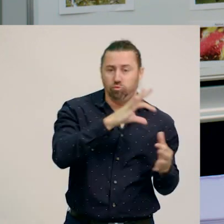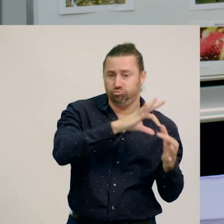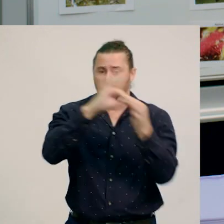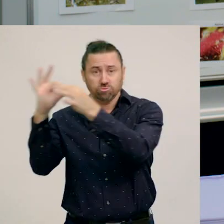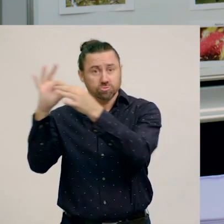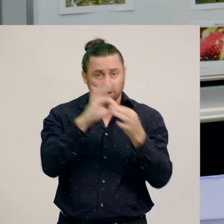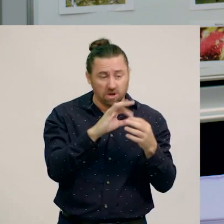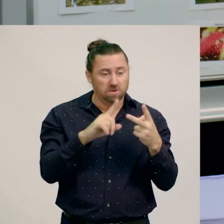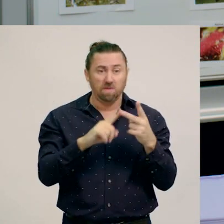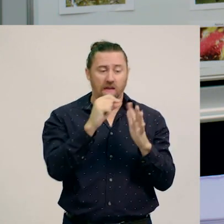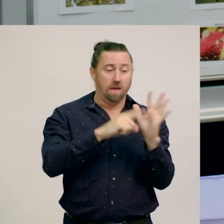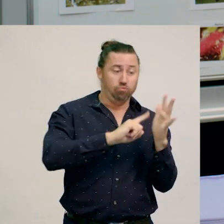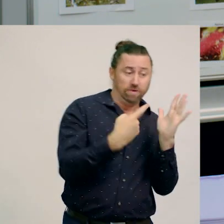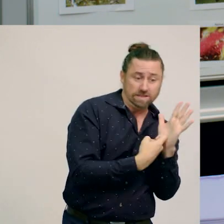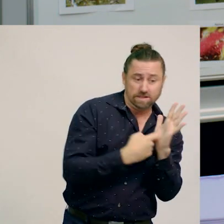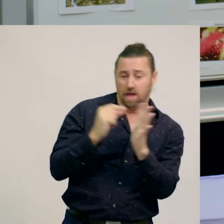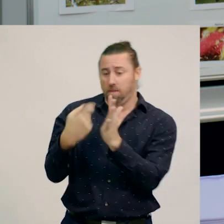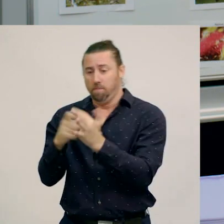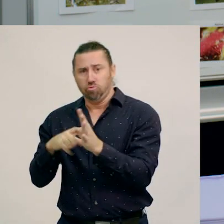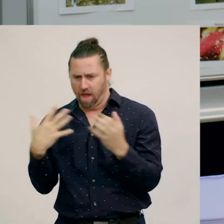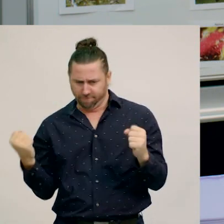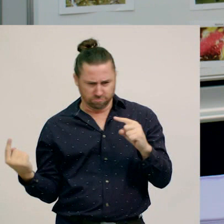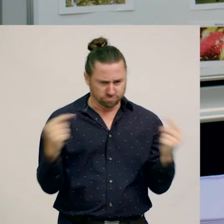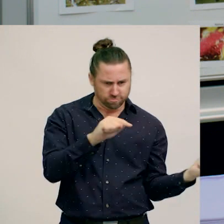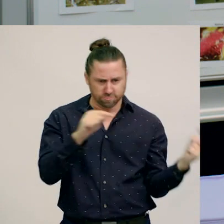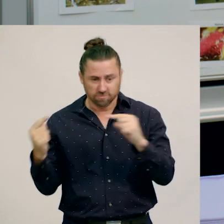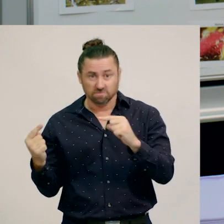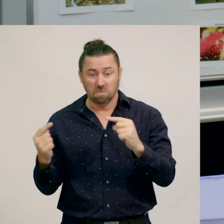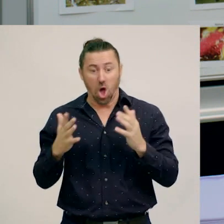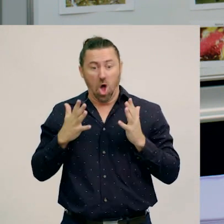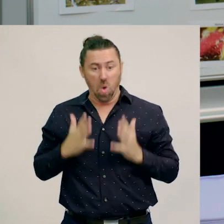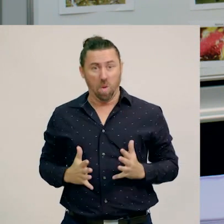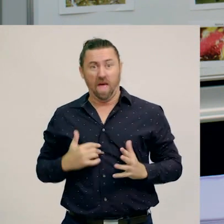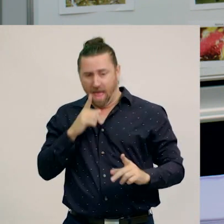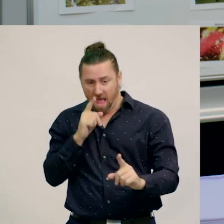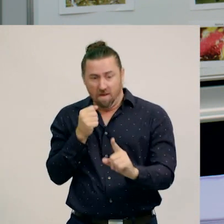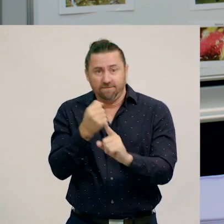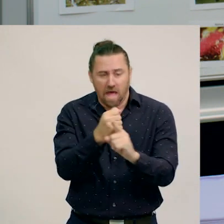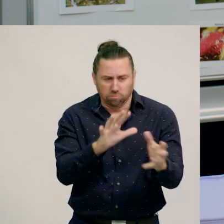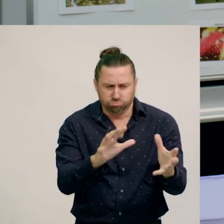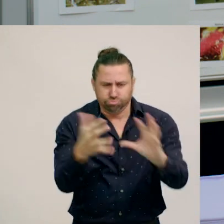Animals can have predator/prey relationships. Humans can impact the relationships between living things.